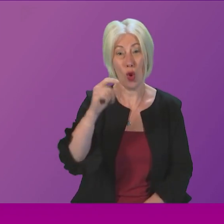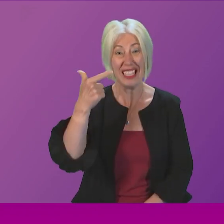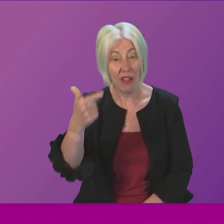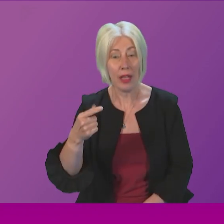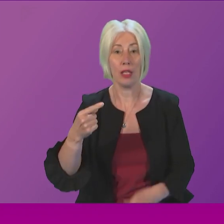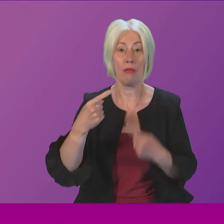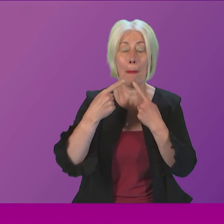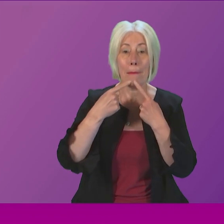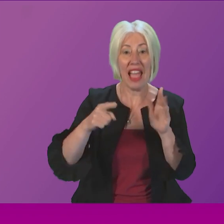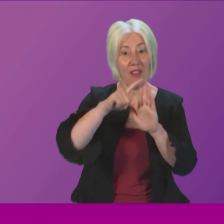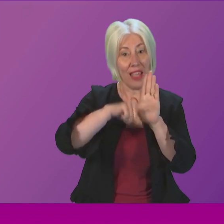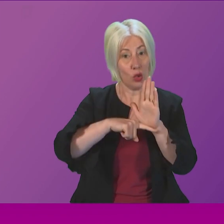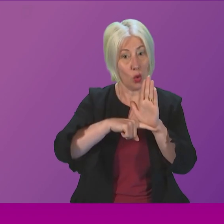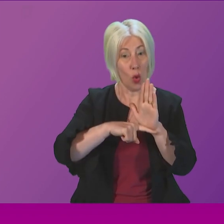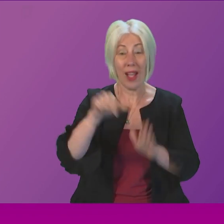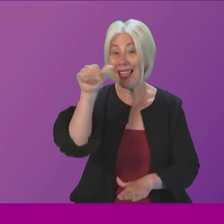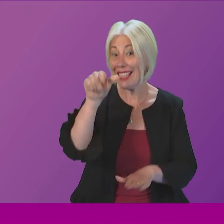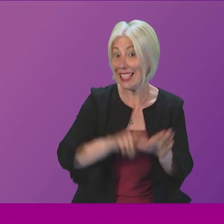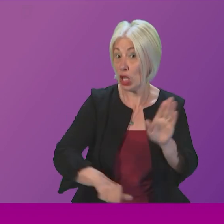2007 manifesto—16 years ago.